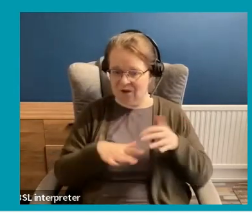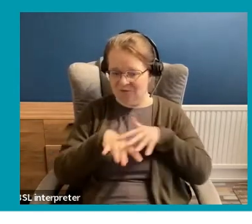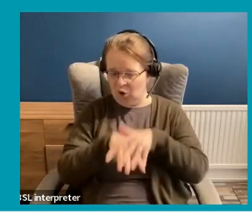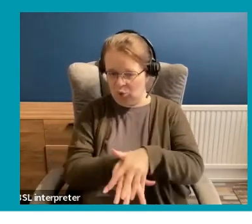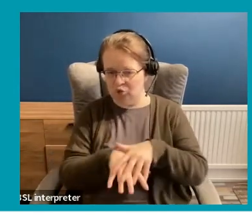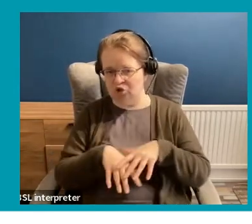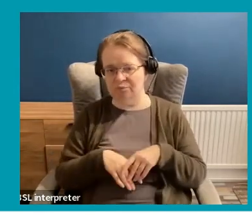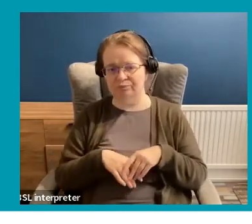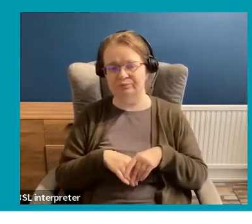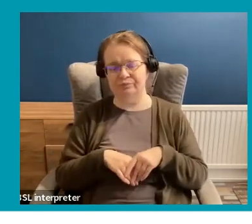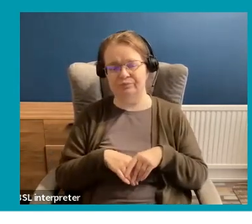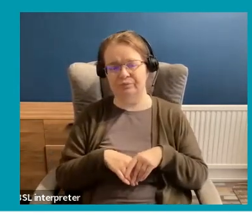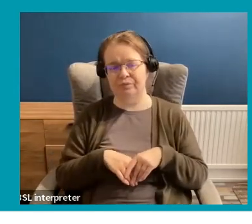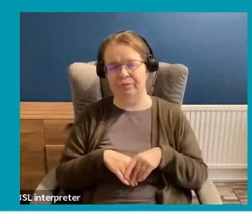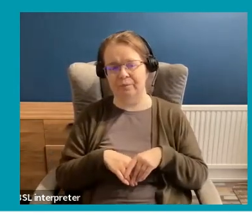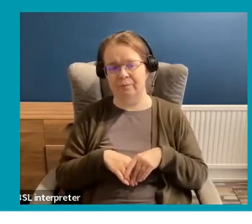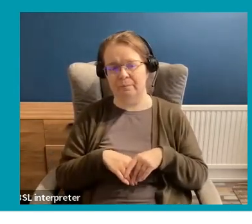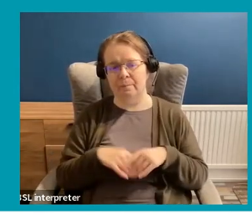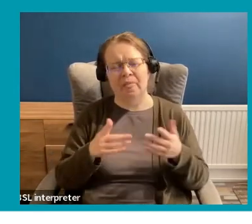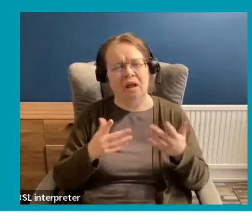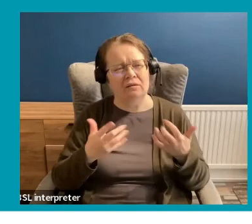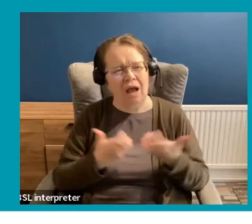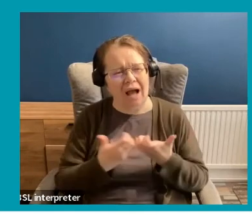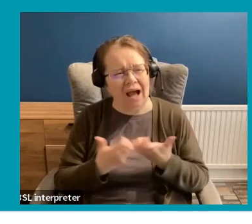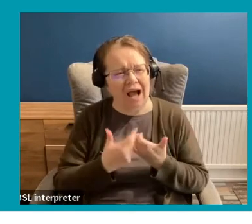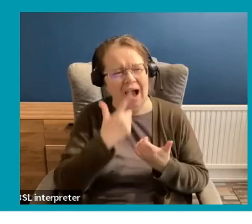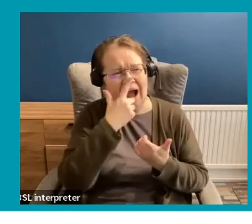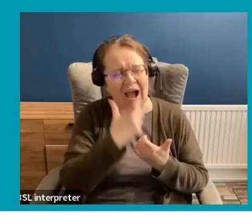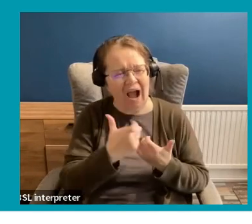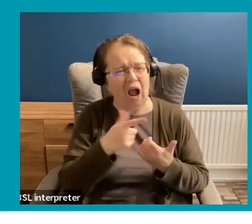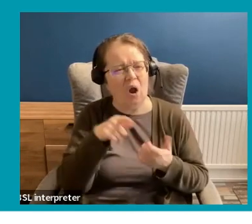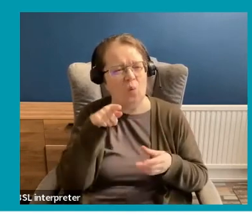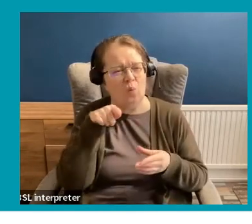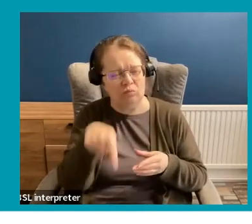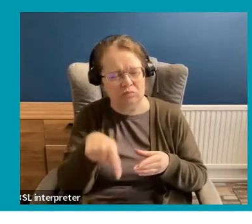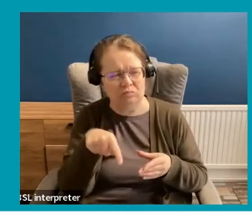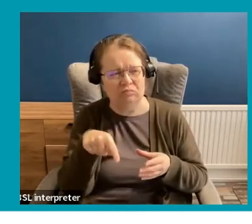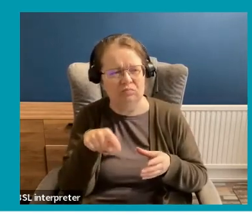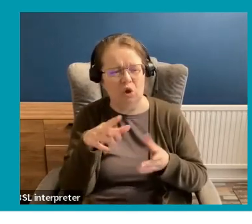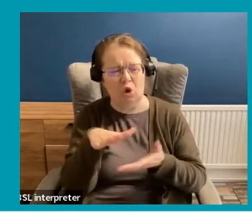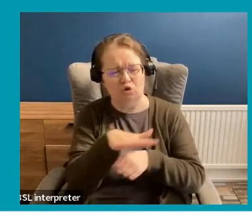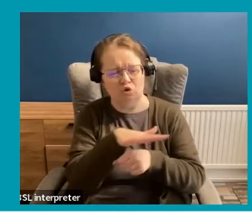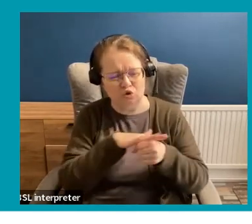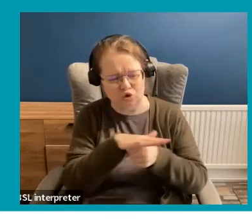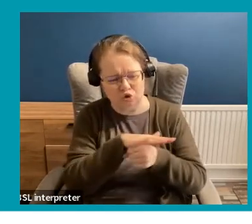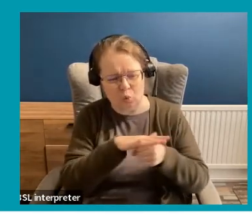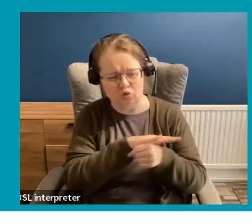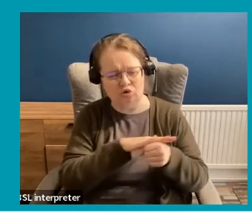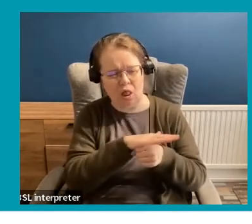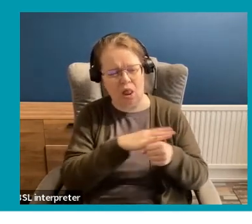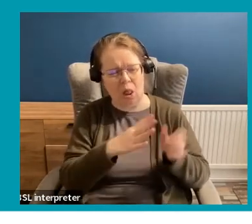And then I was thinking about how can we actually take that and put it back, take that social model further with businesses.